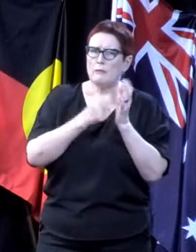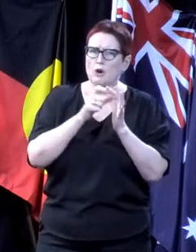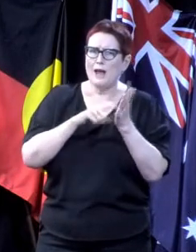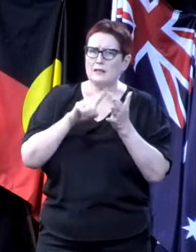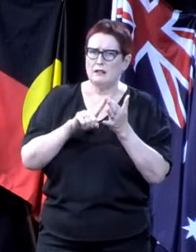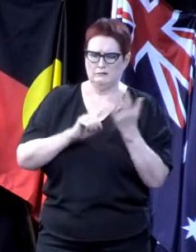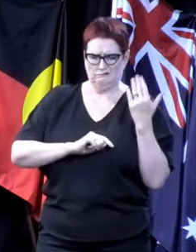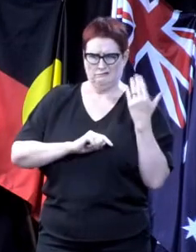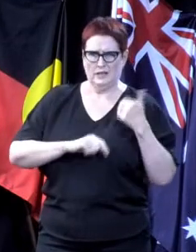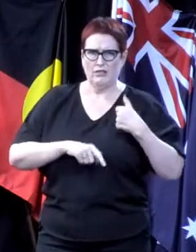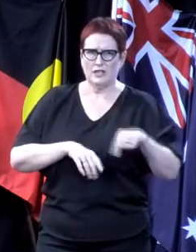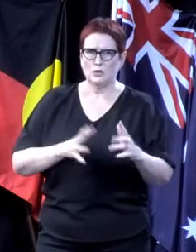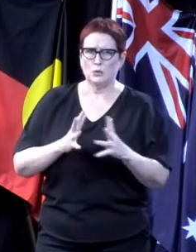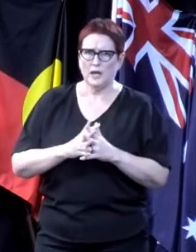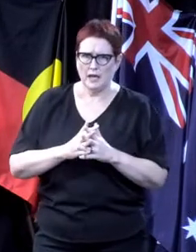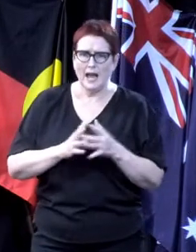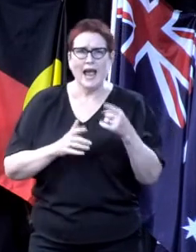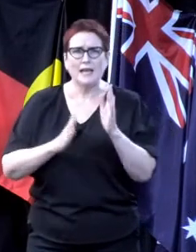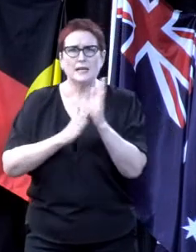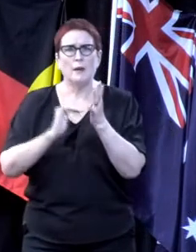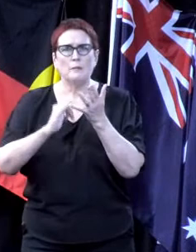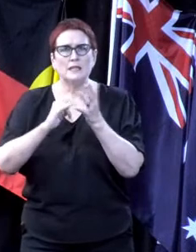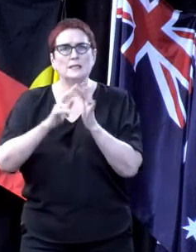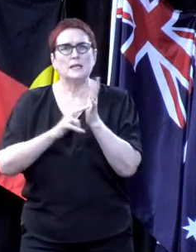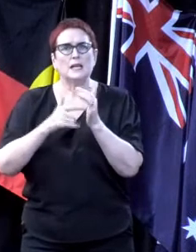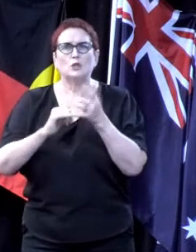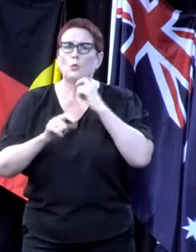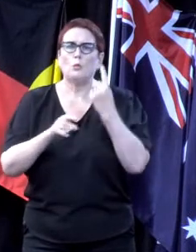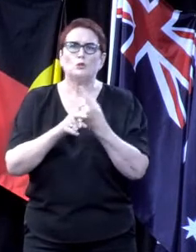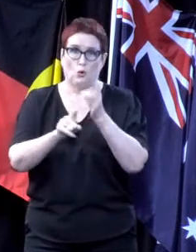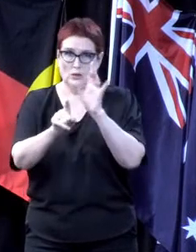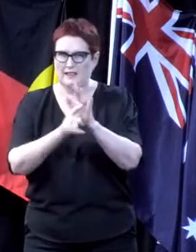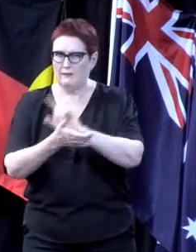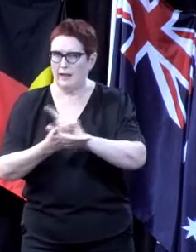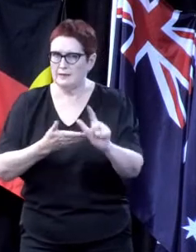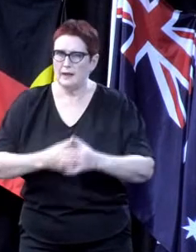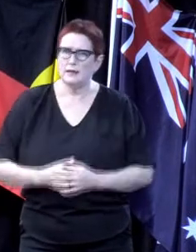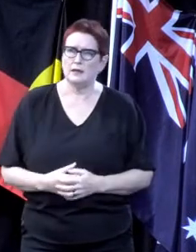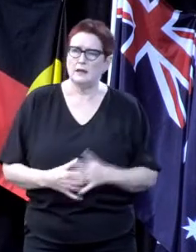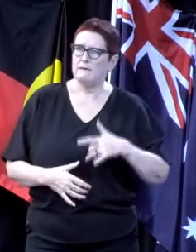and Ms. Dunstone will be able to say that, for instance, as far as she understands, Queensland is the only state